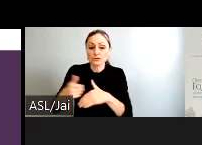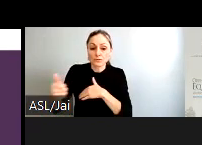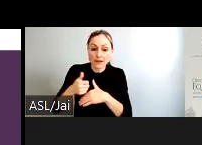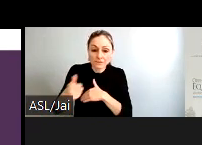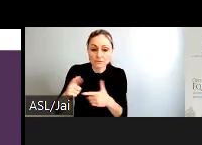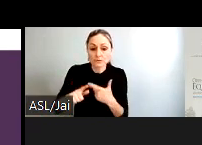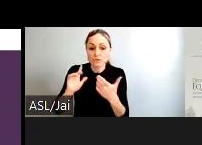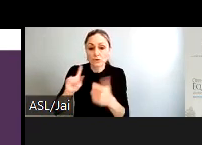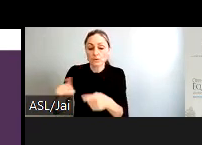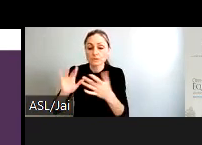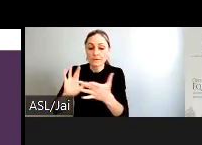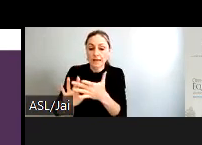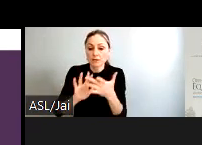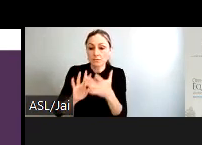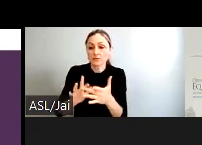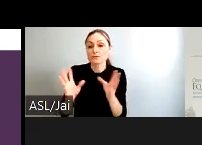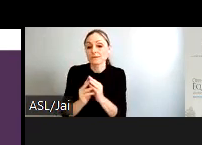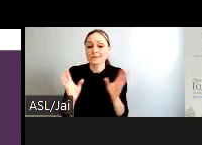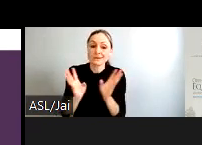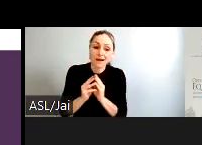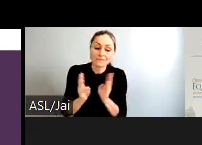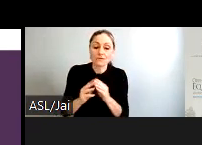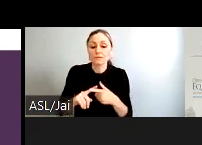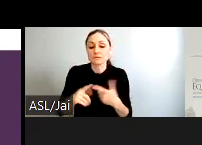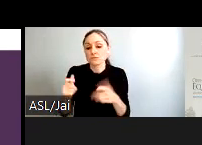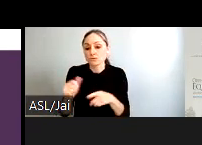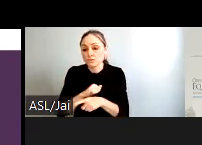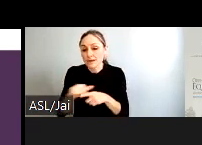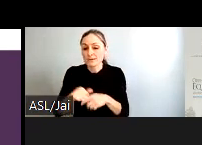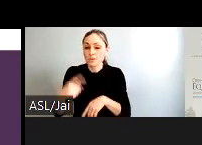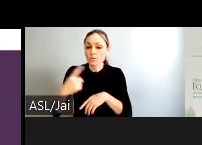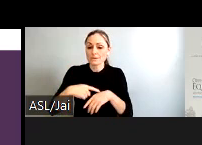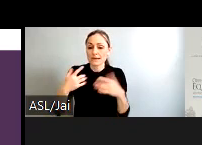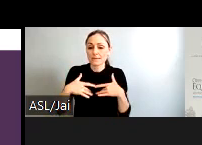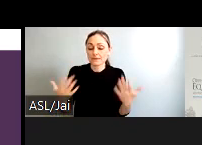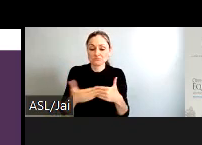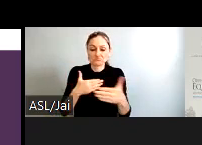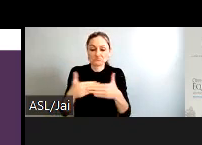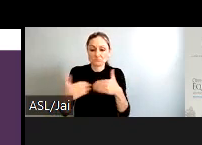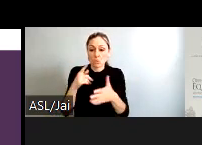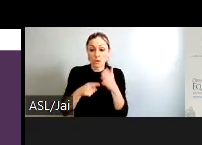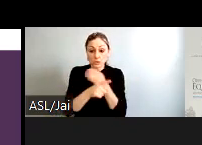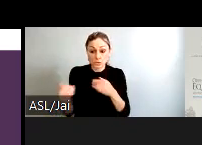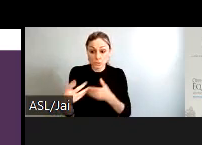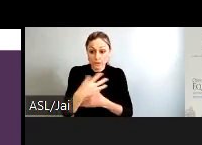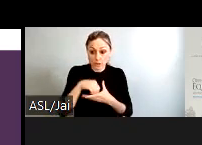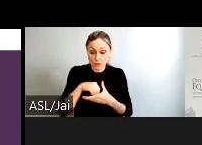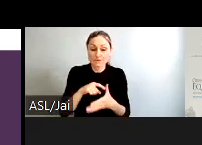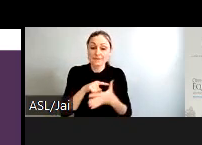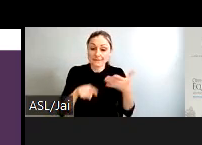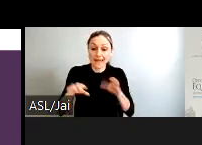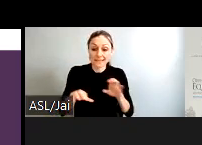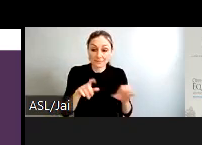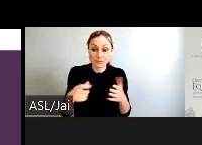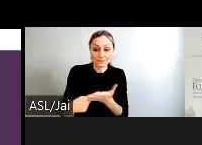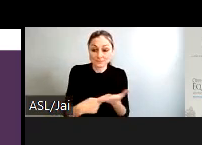conference or training and other one-time events. These activities should be discussed before work